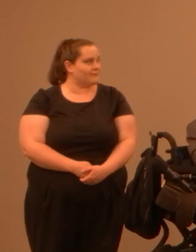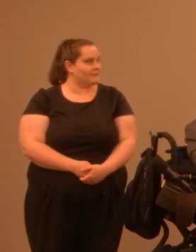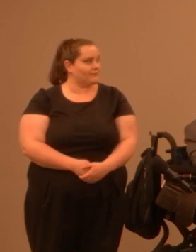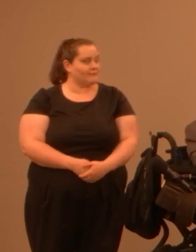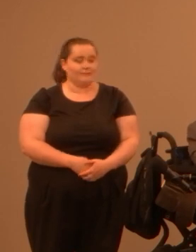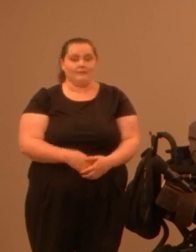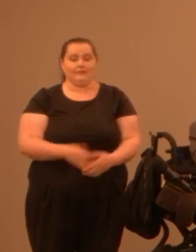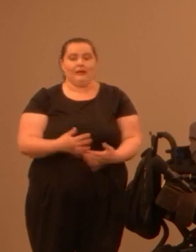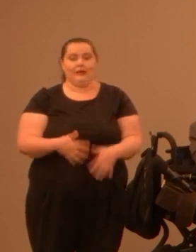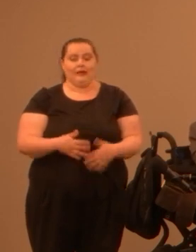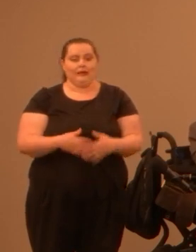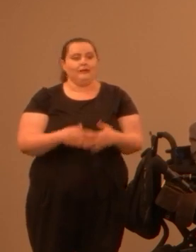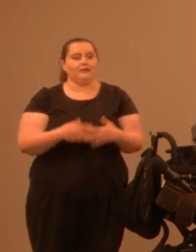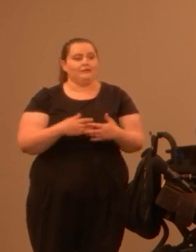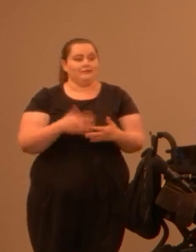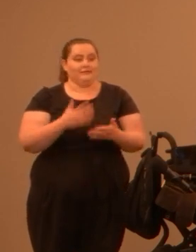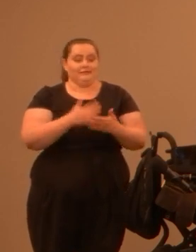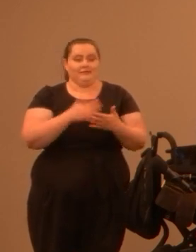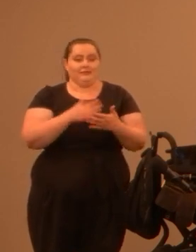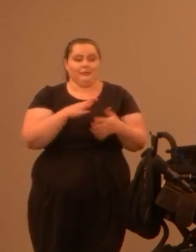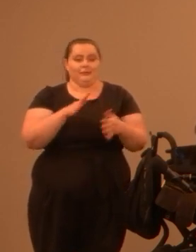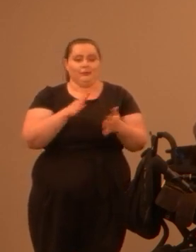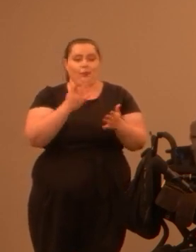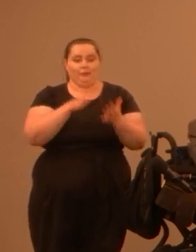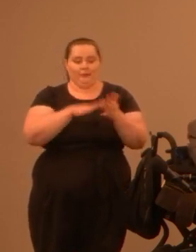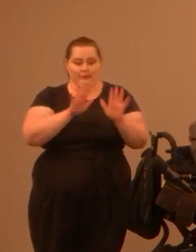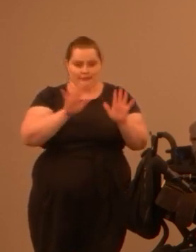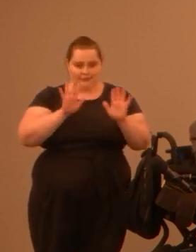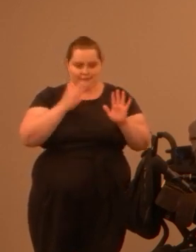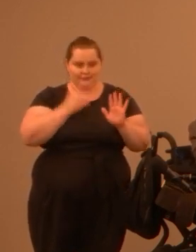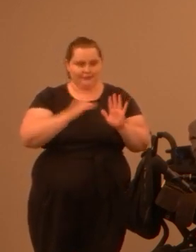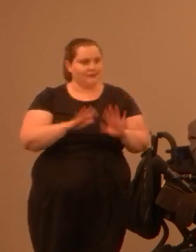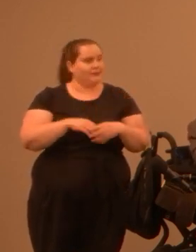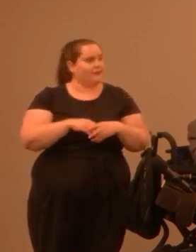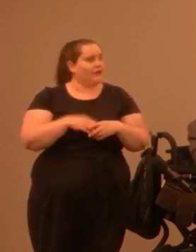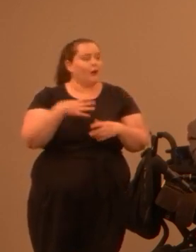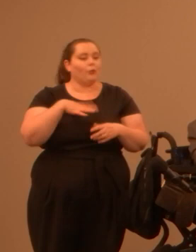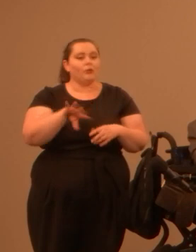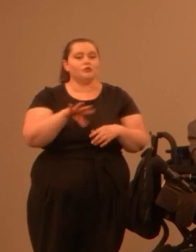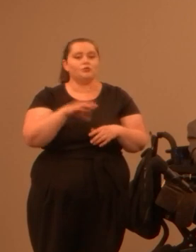Gosh, I would like to actually take a minute if I may. I want to say thank you